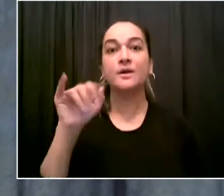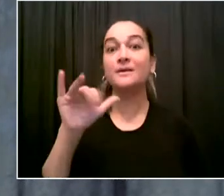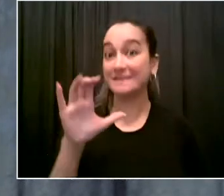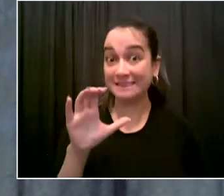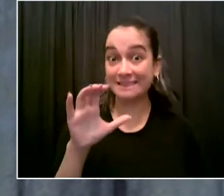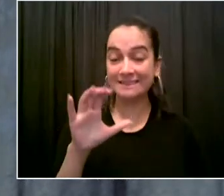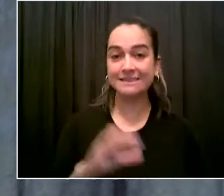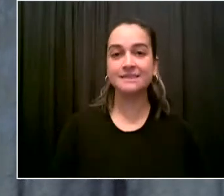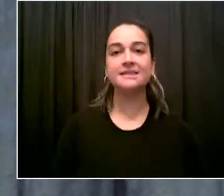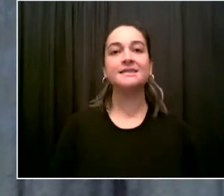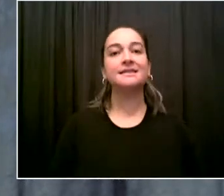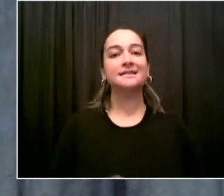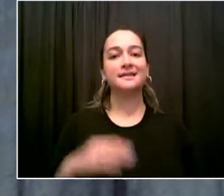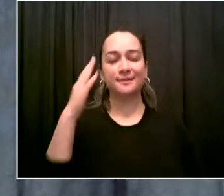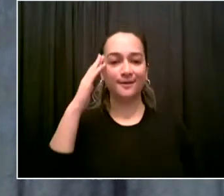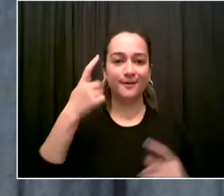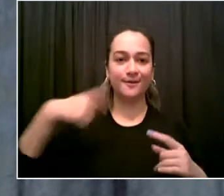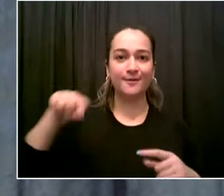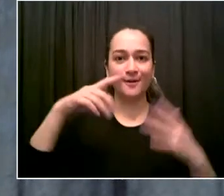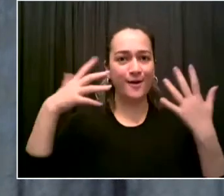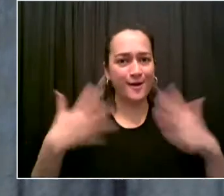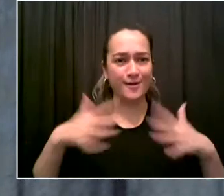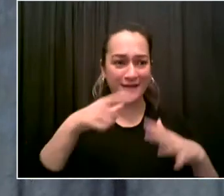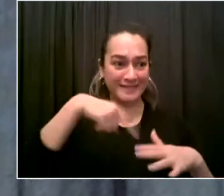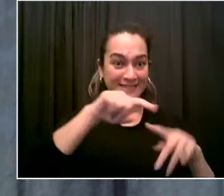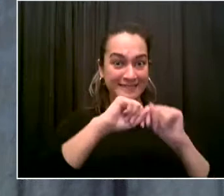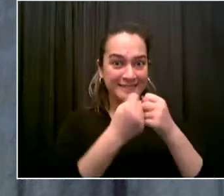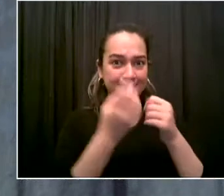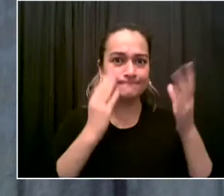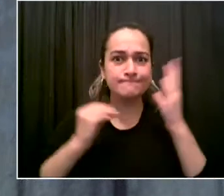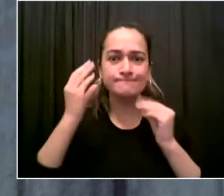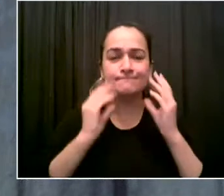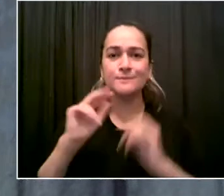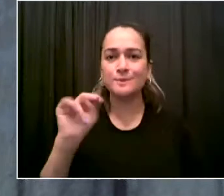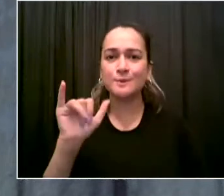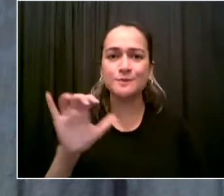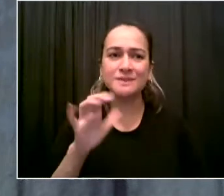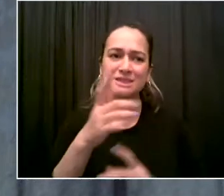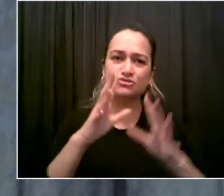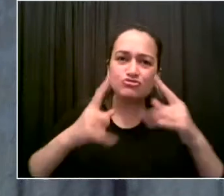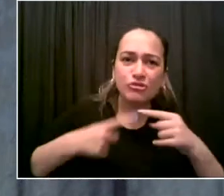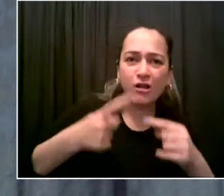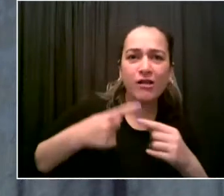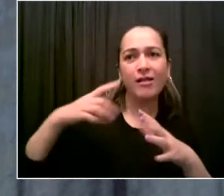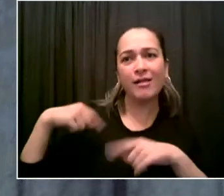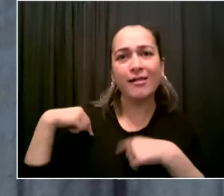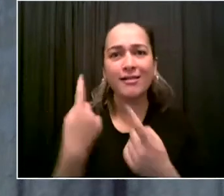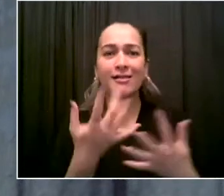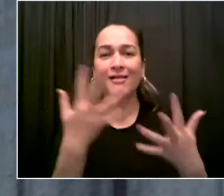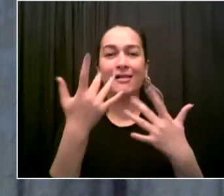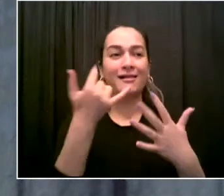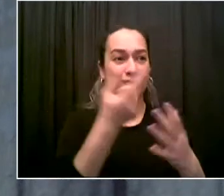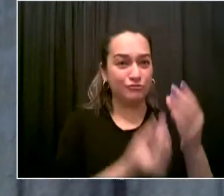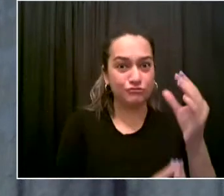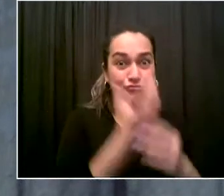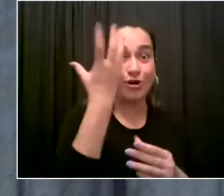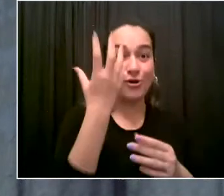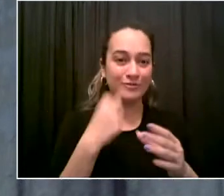EXCEPTIONALLY UNTALENTED D AN SKILLFUL BUT CARING AND KIND AND COMMITTED WHAT'S BEST FOR THE CITY. THEIR